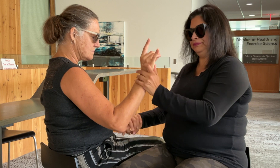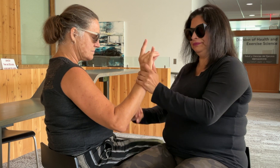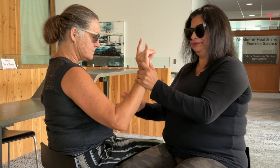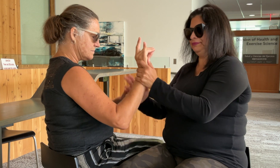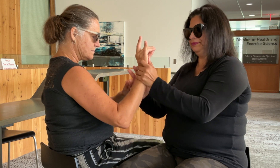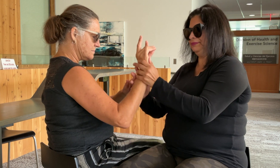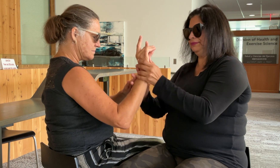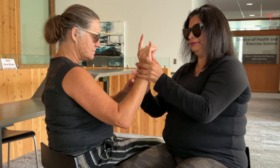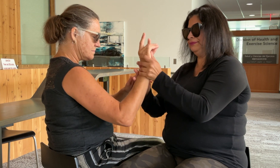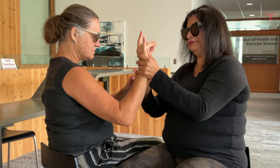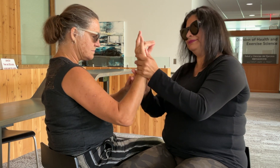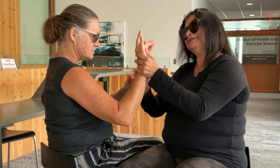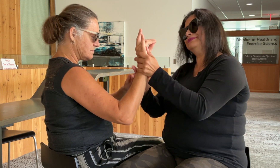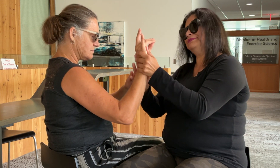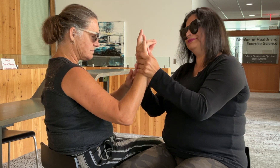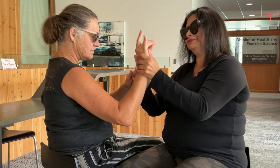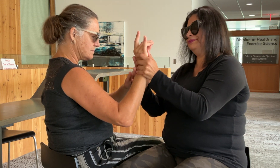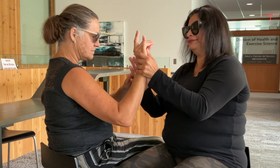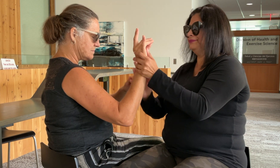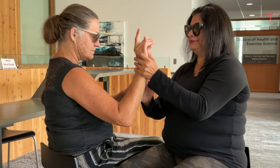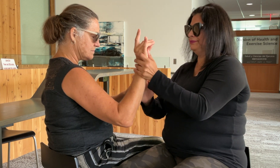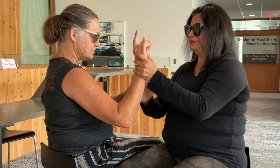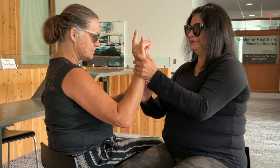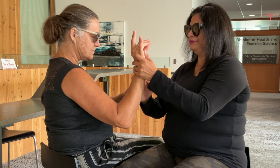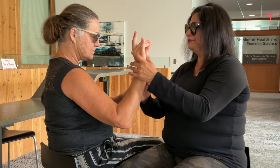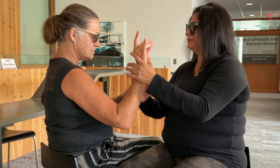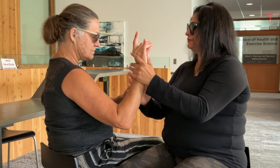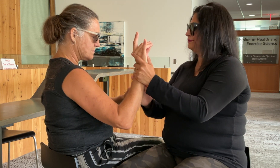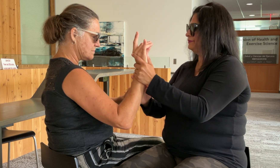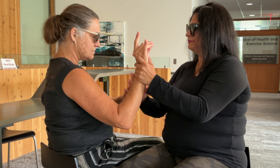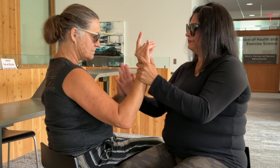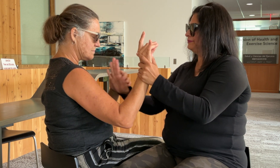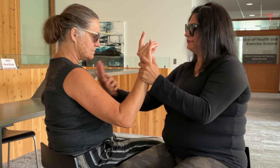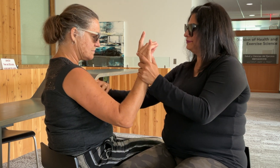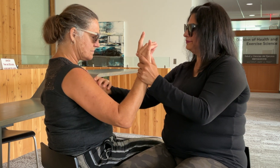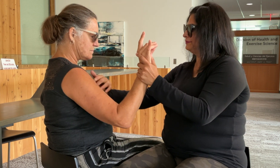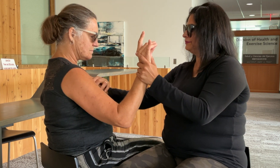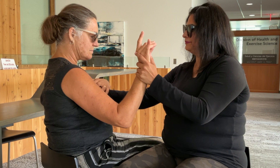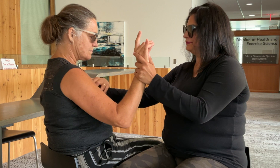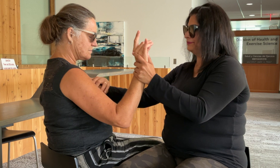Once they were finished, I gave them an adoring look and gave them back to their owner.